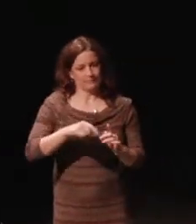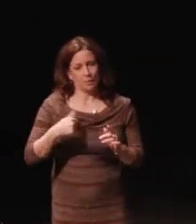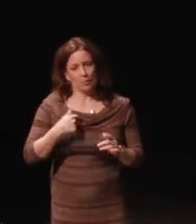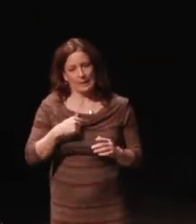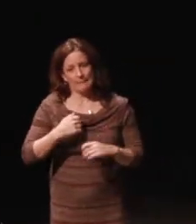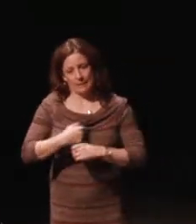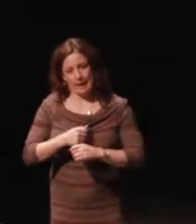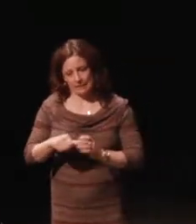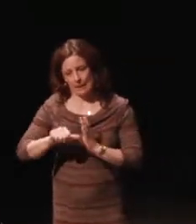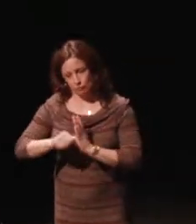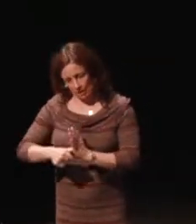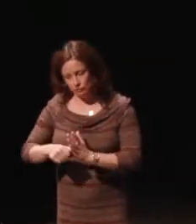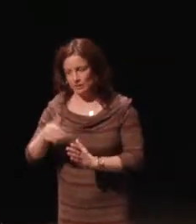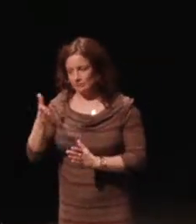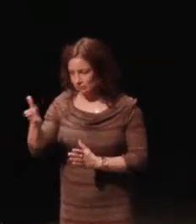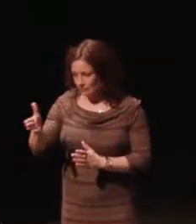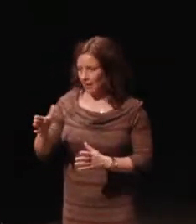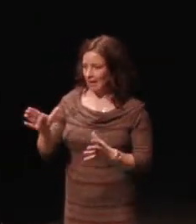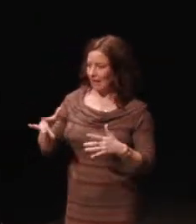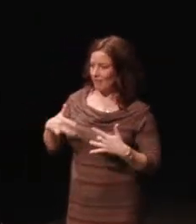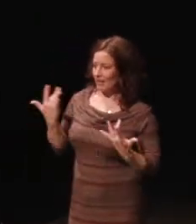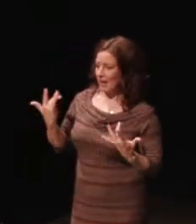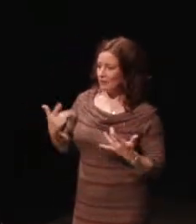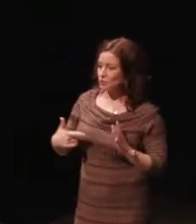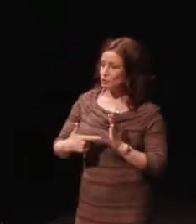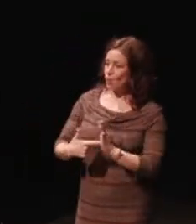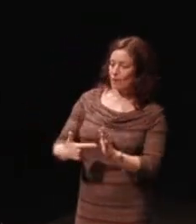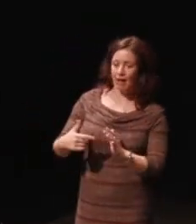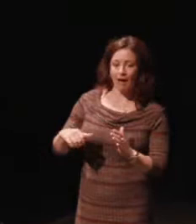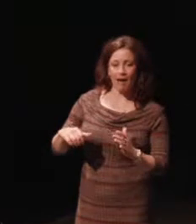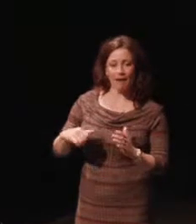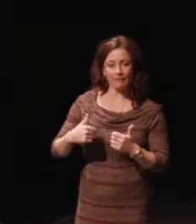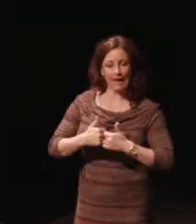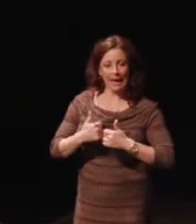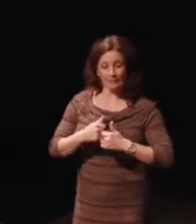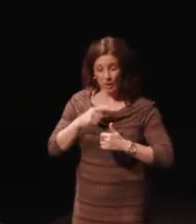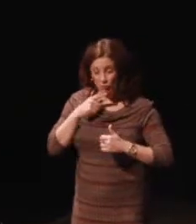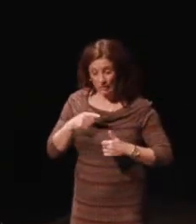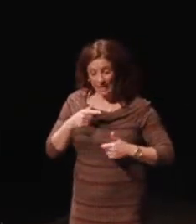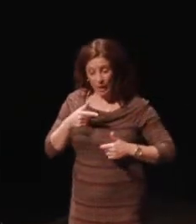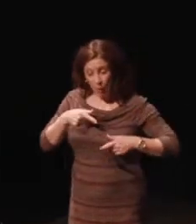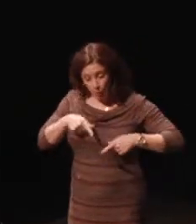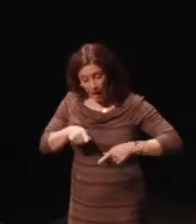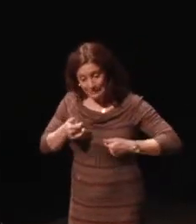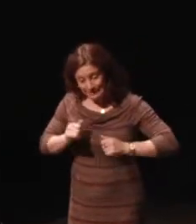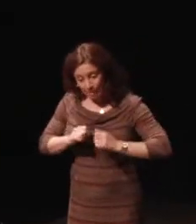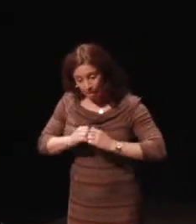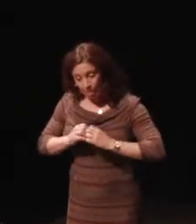that we were there at an event, showing off a game that was in the middle of being made, and we already had a full suite of